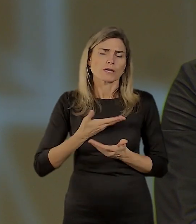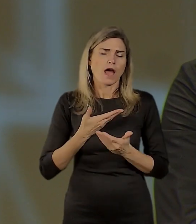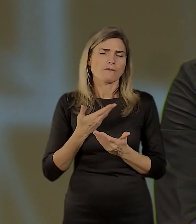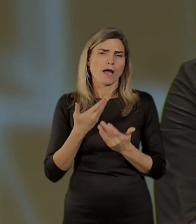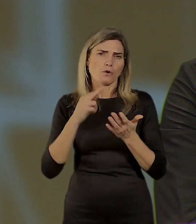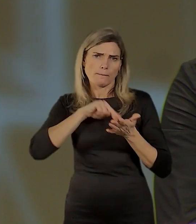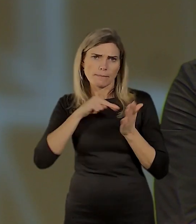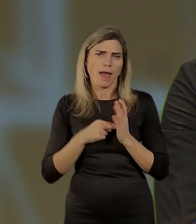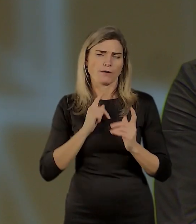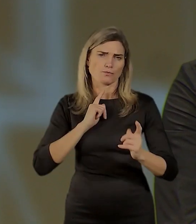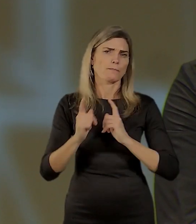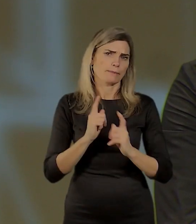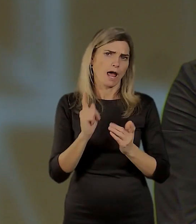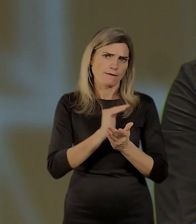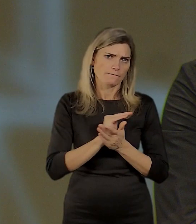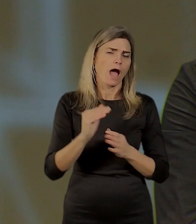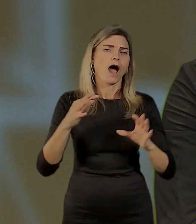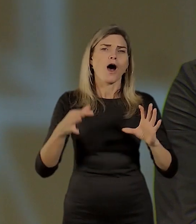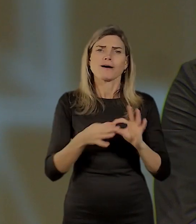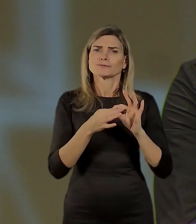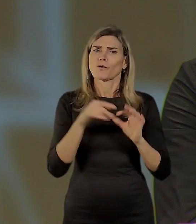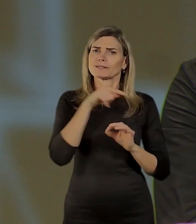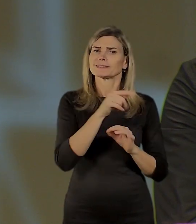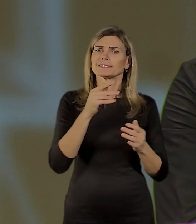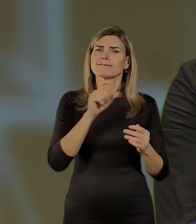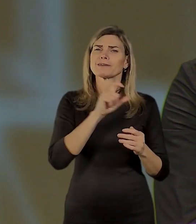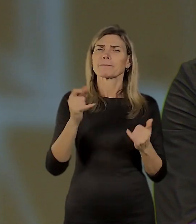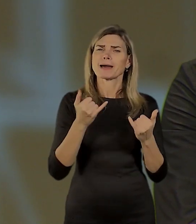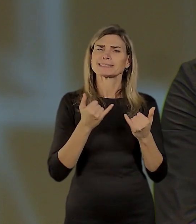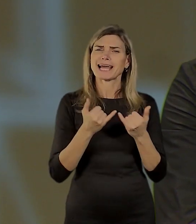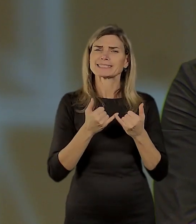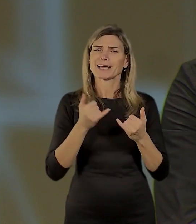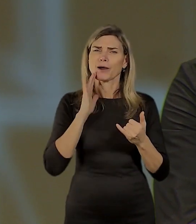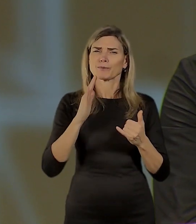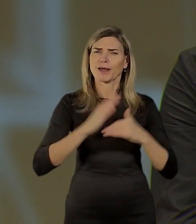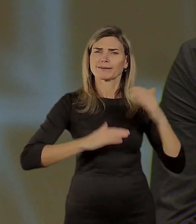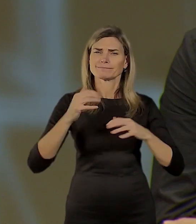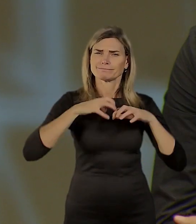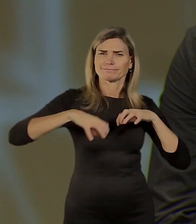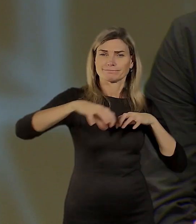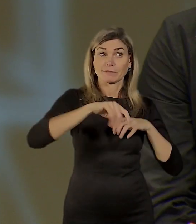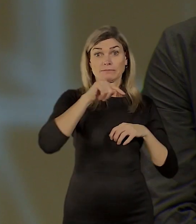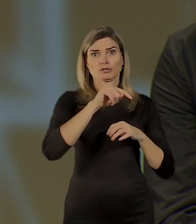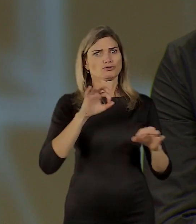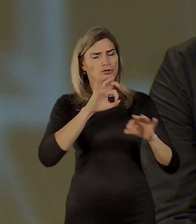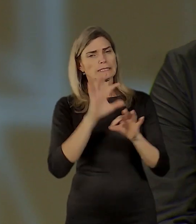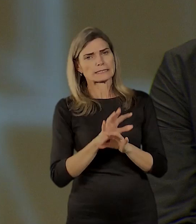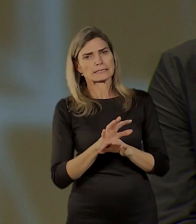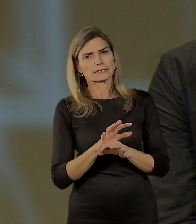Of course, Komořany is further away. And here it is very closely connected to the capacities